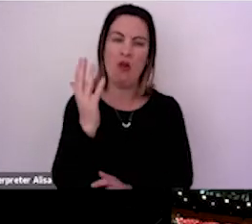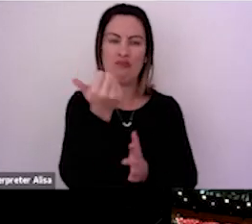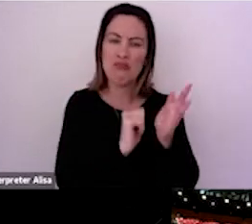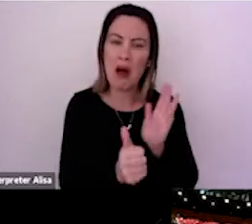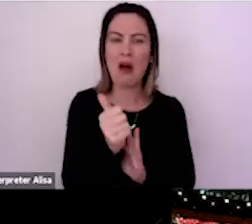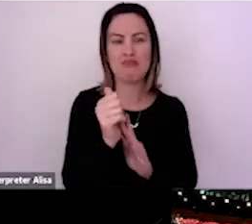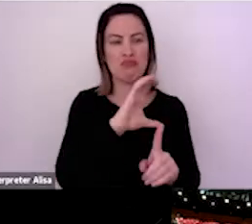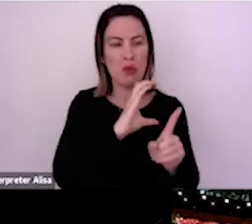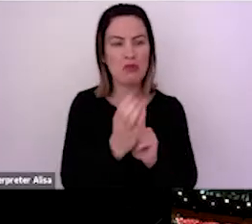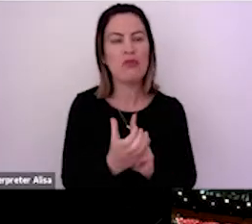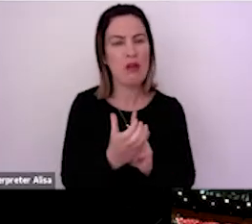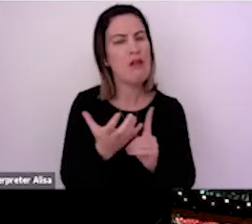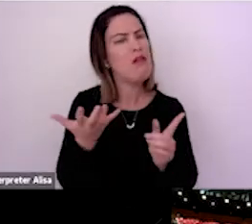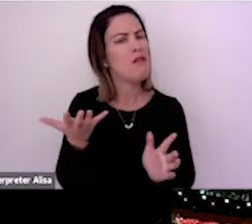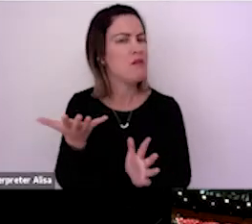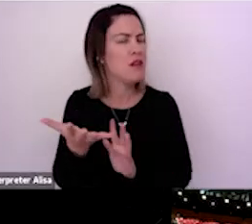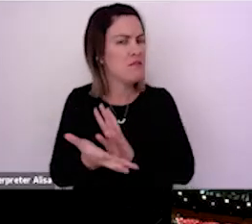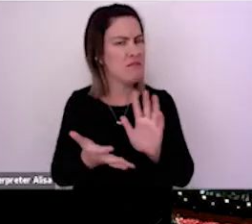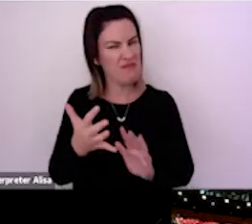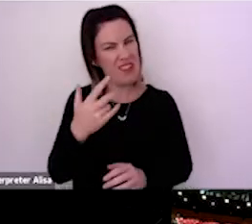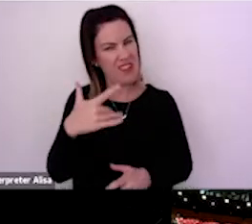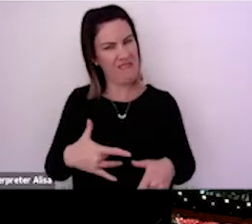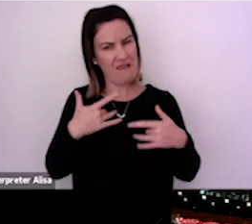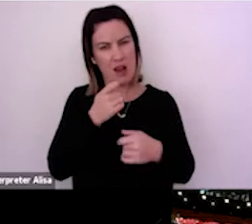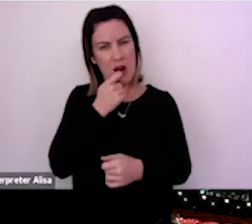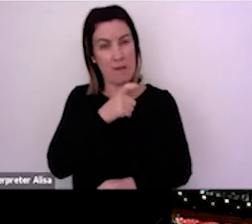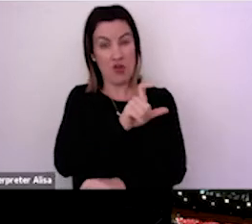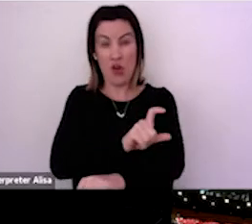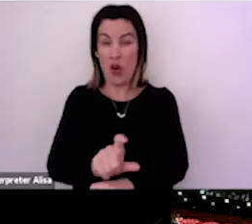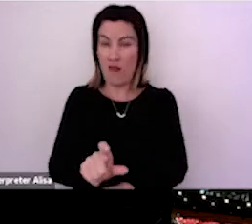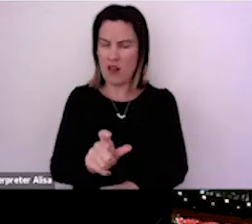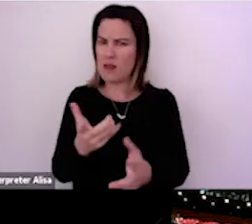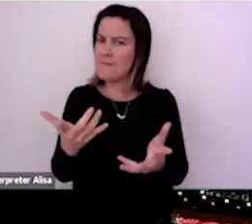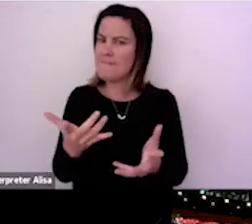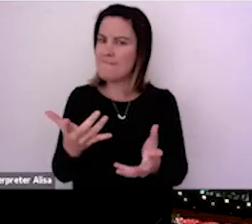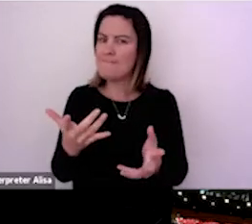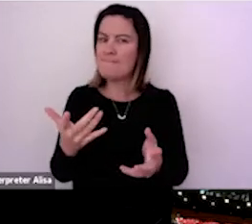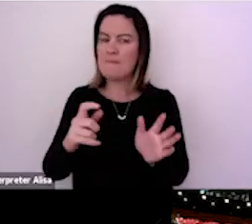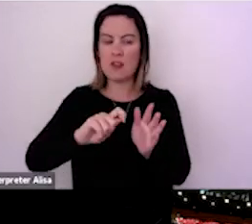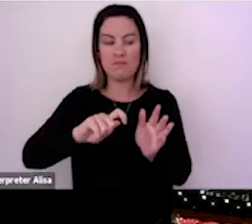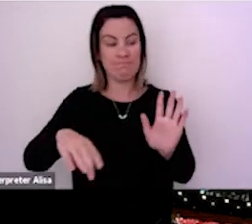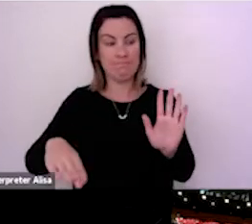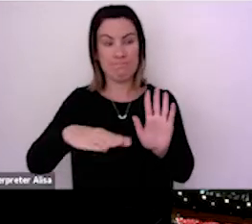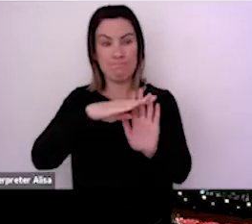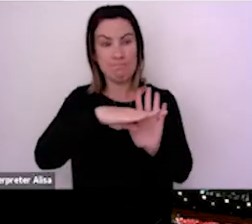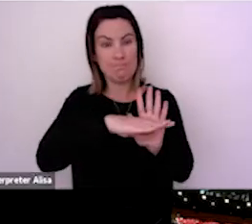So we can sort of feel confident that when restrictions do start to lift, we will see a majority of